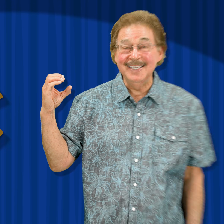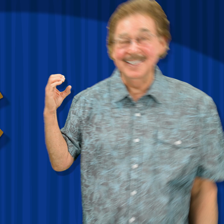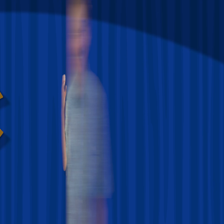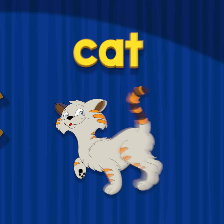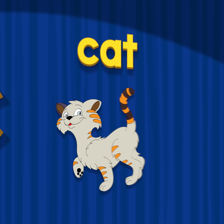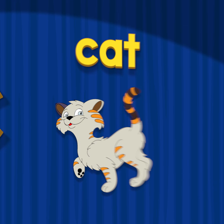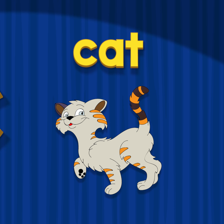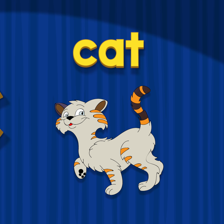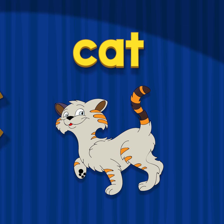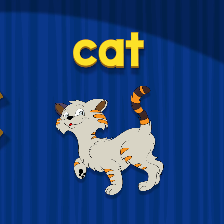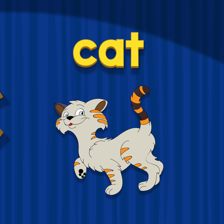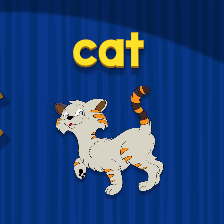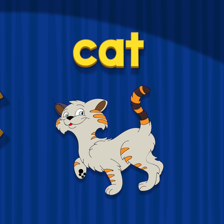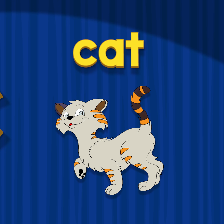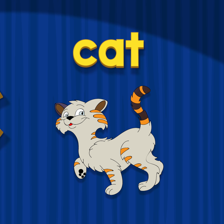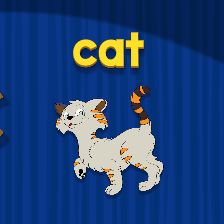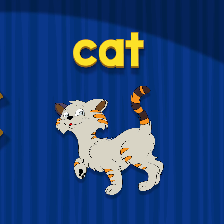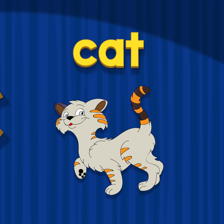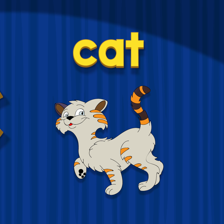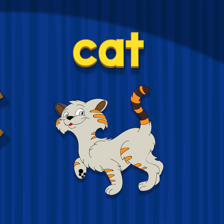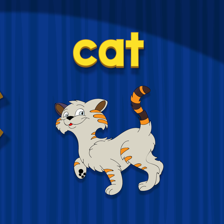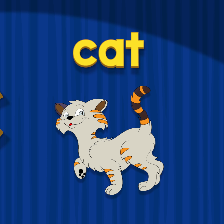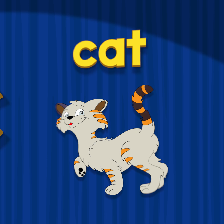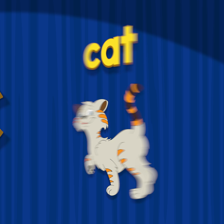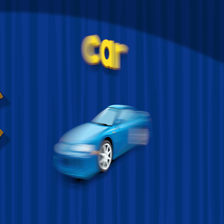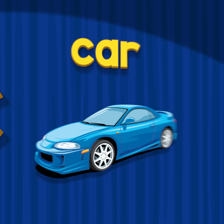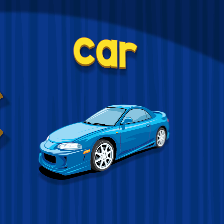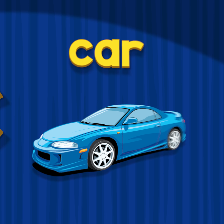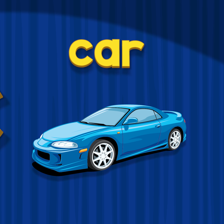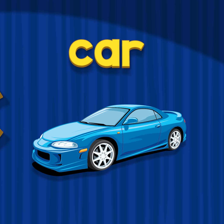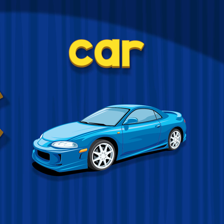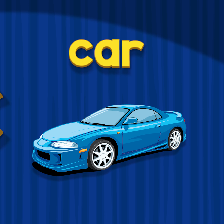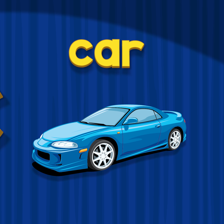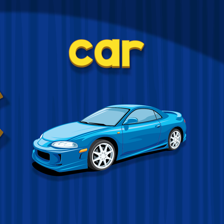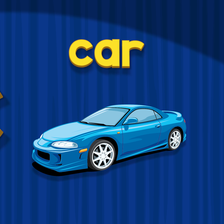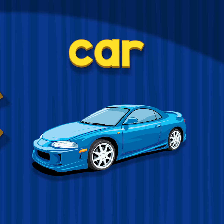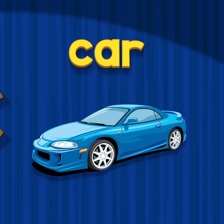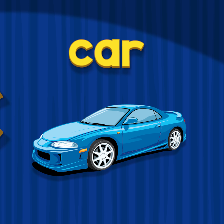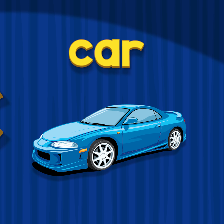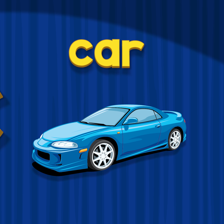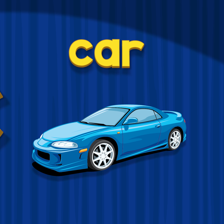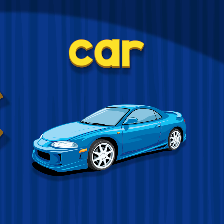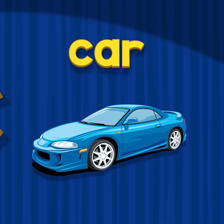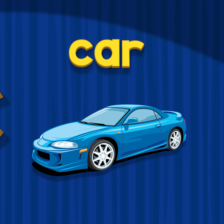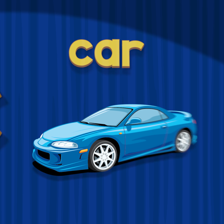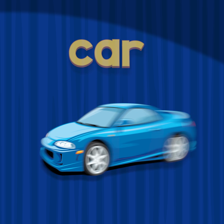/C/ /c/ cat /C/ /c/ car